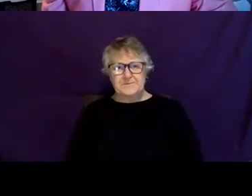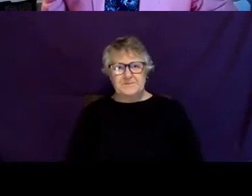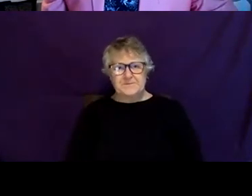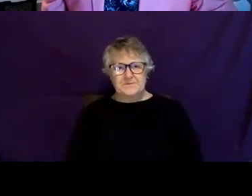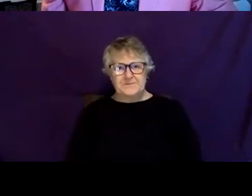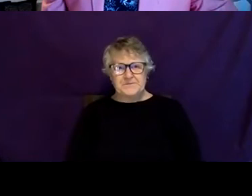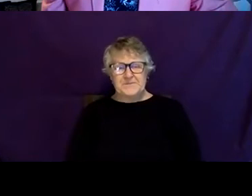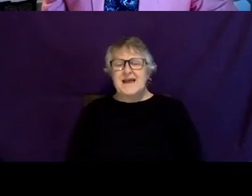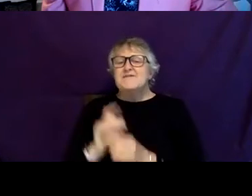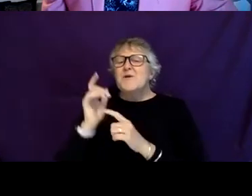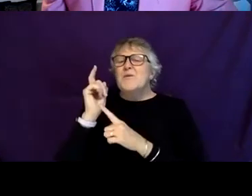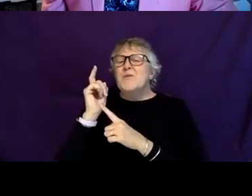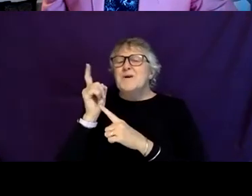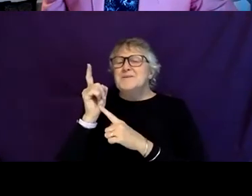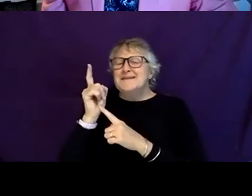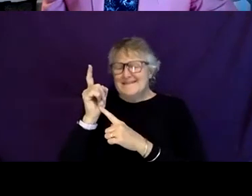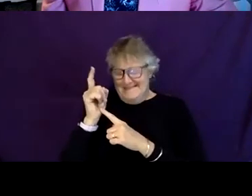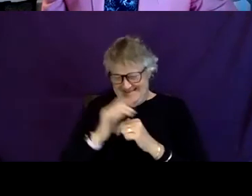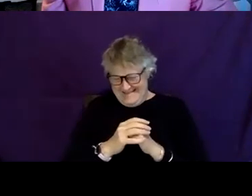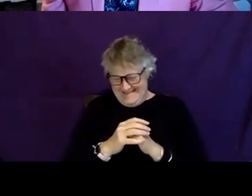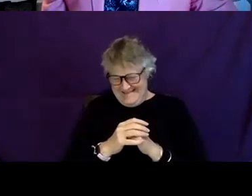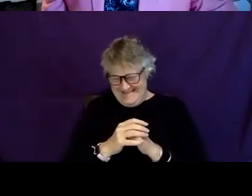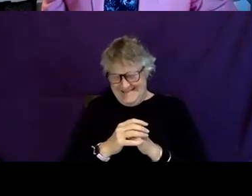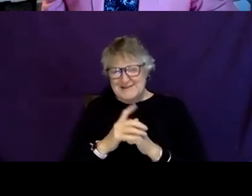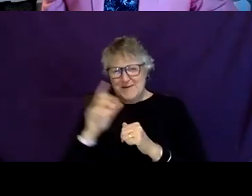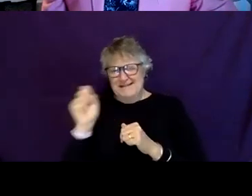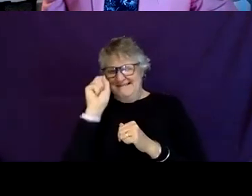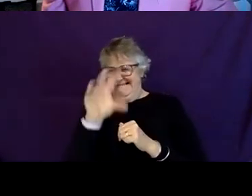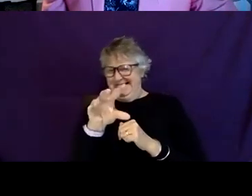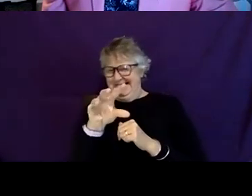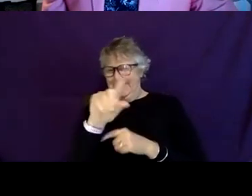Esther: Thanks Kelly. Okay, we have one minute, I'm going to throw this question out.